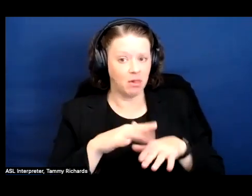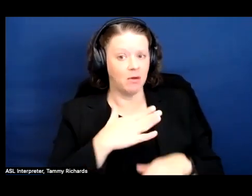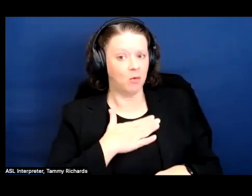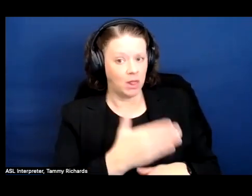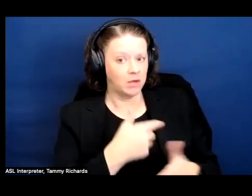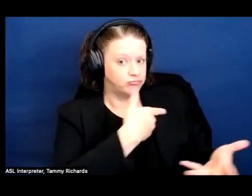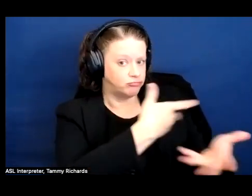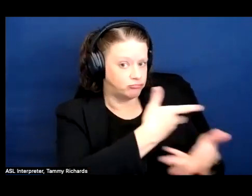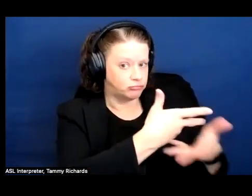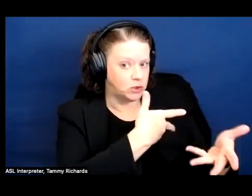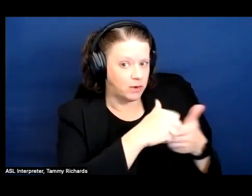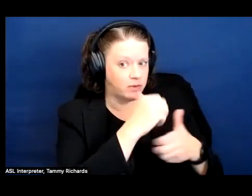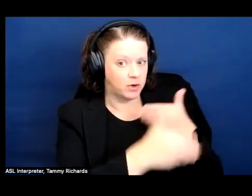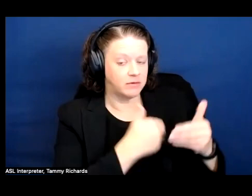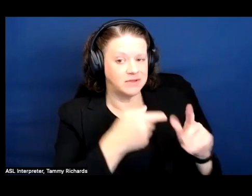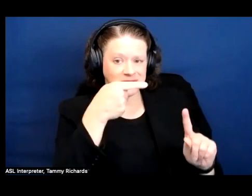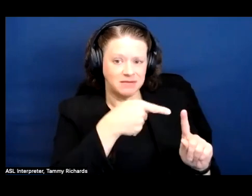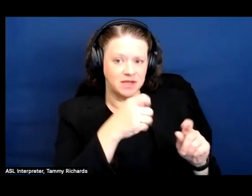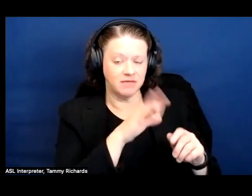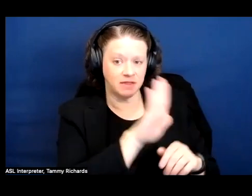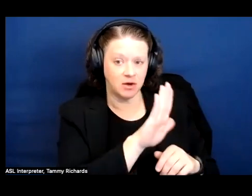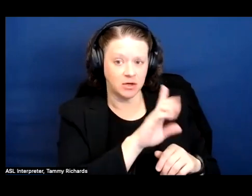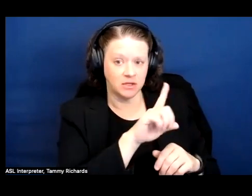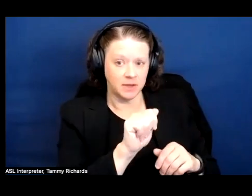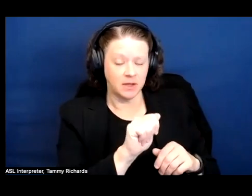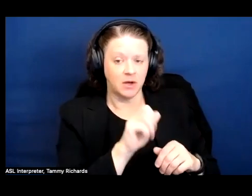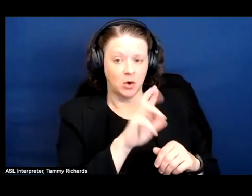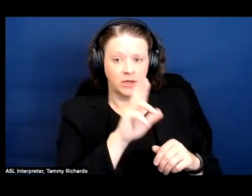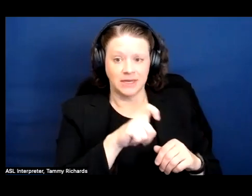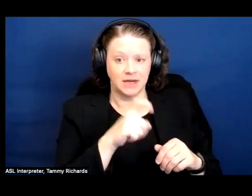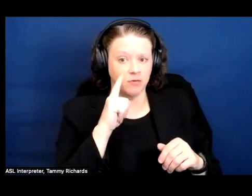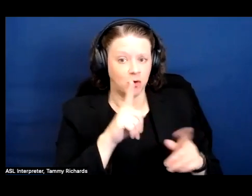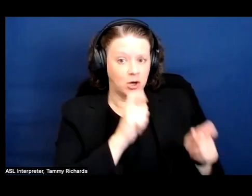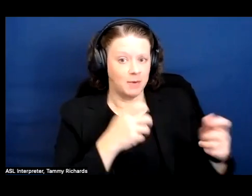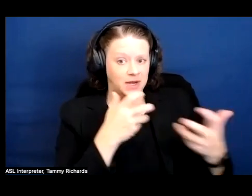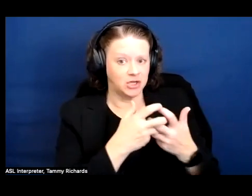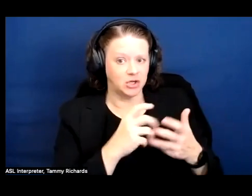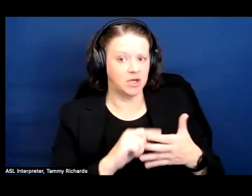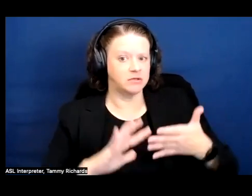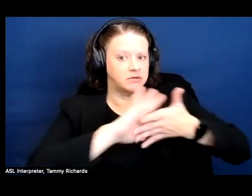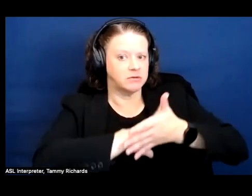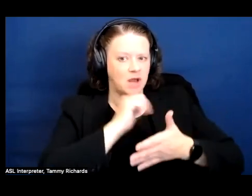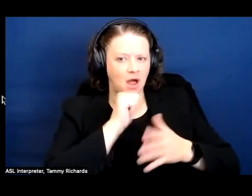Landlord wants proof that Blanca's dog is a real emotional support animal. Landlord tells Blanca that in order